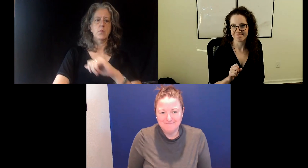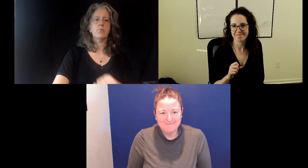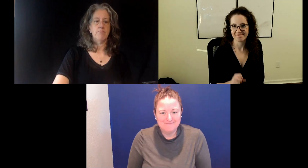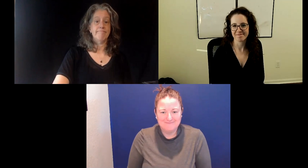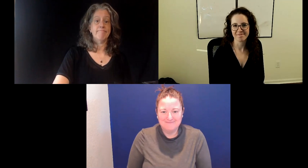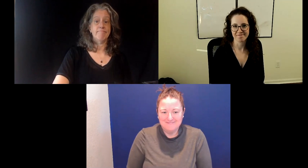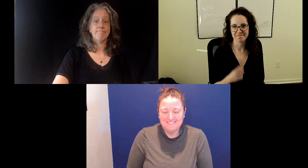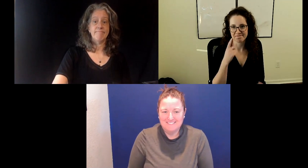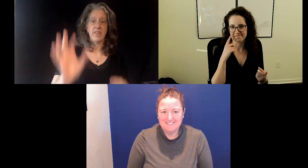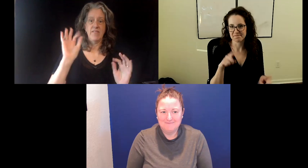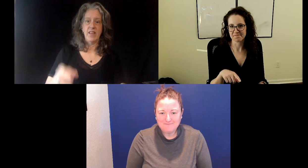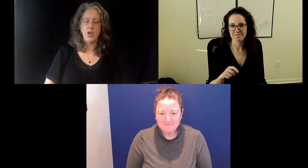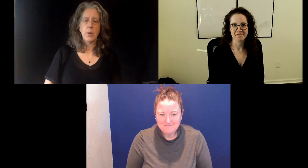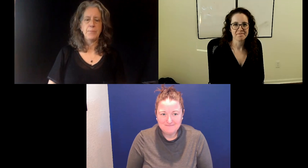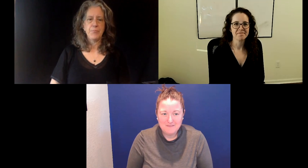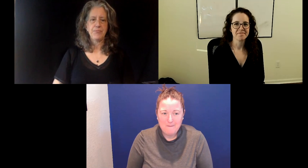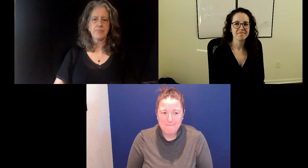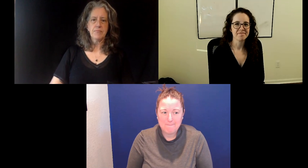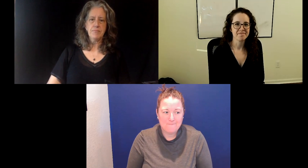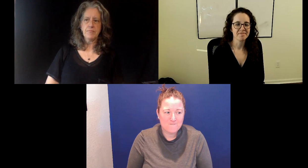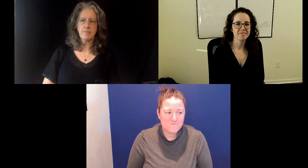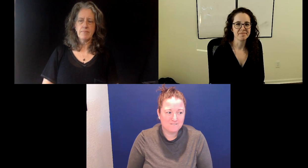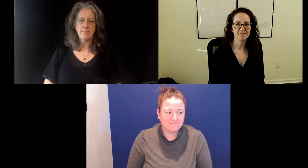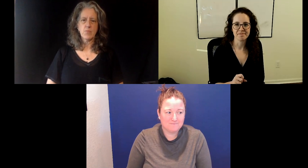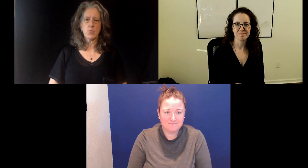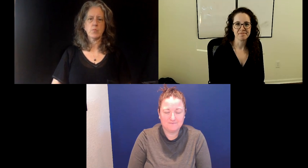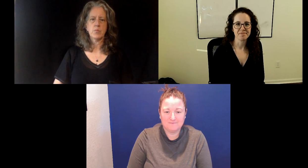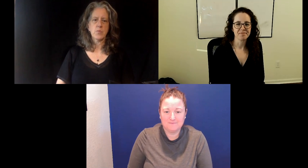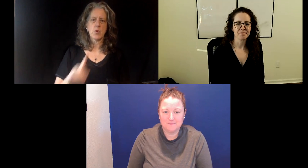that you know we can do things better so i thought that was interesting definitely yes